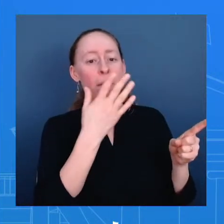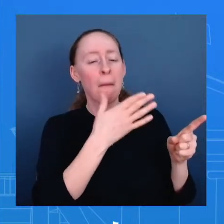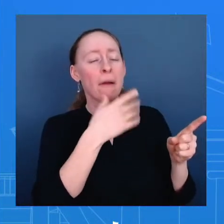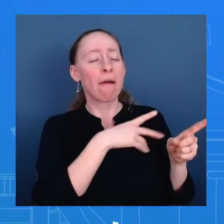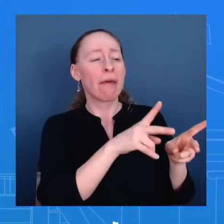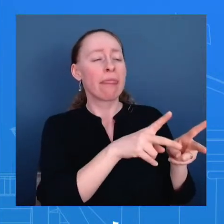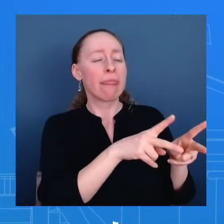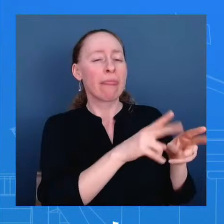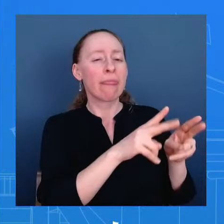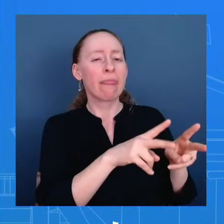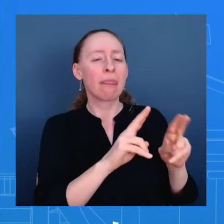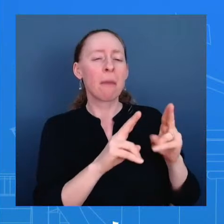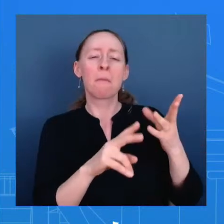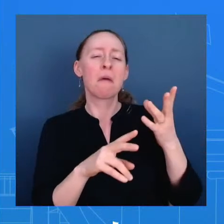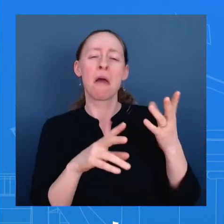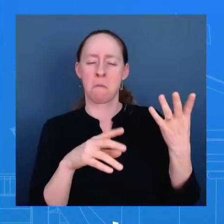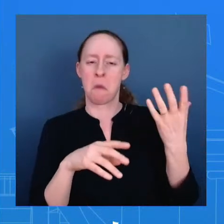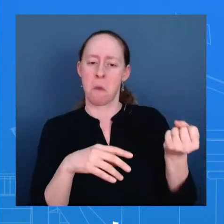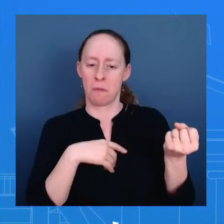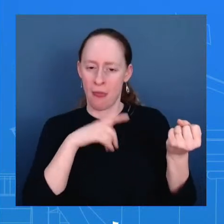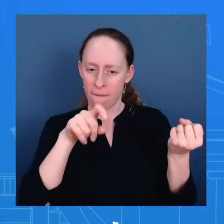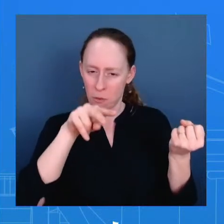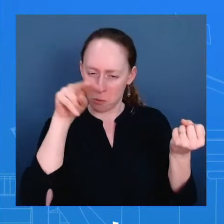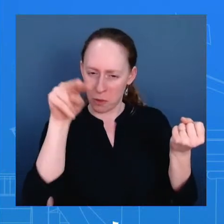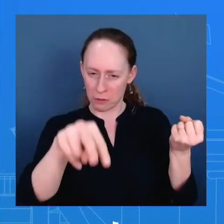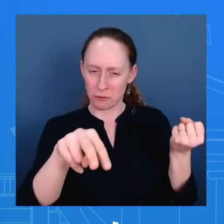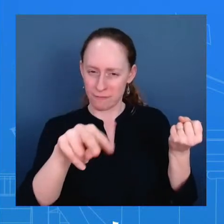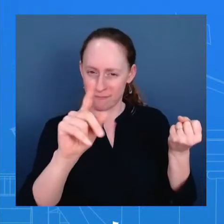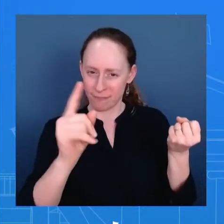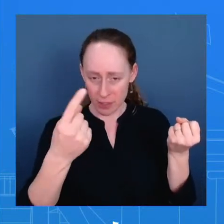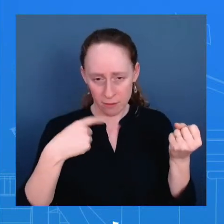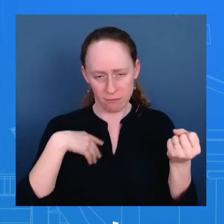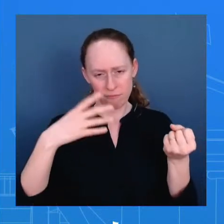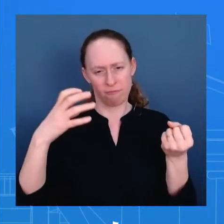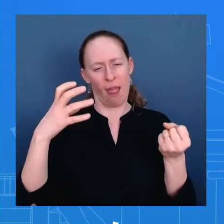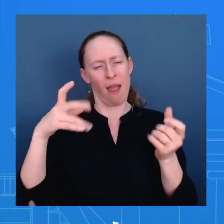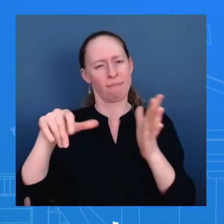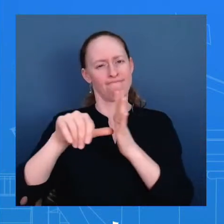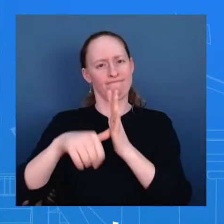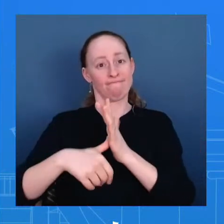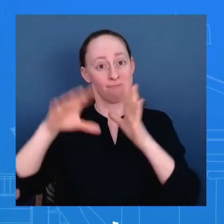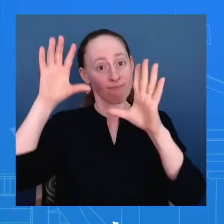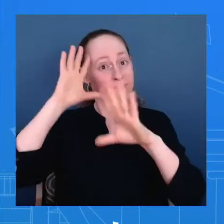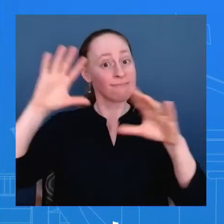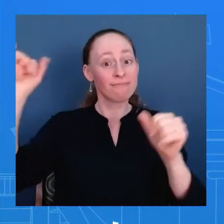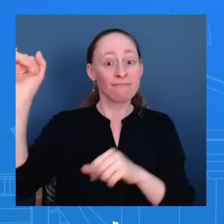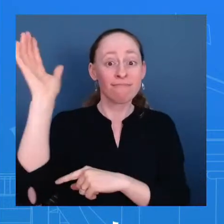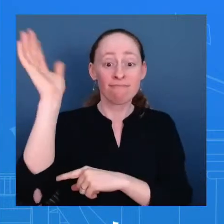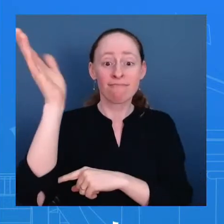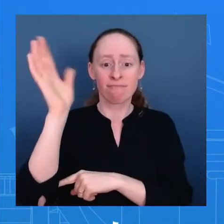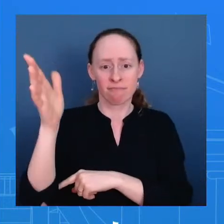Look, the Pre- -- the President sees commencement day as such an important moment for not just the students